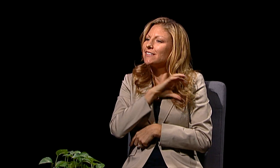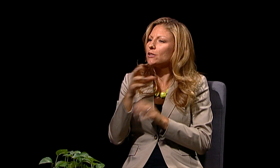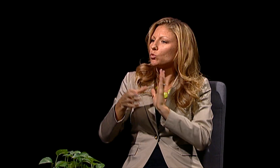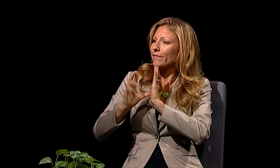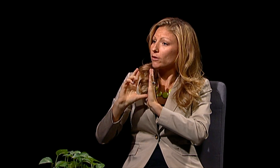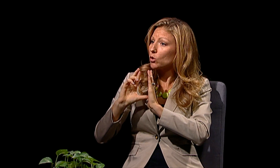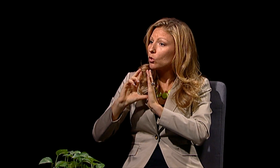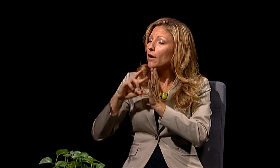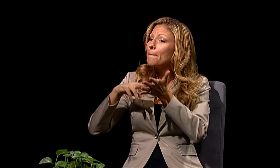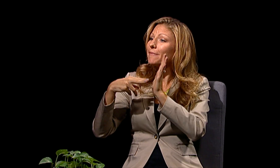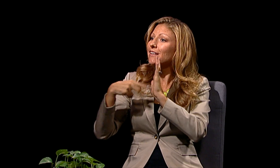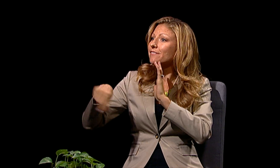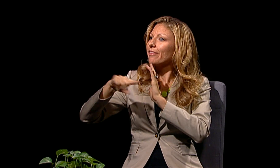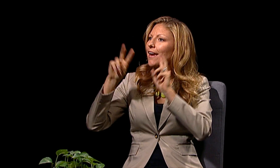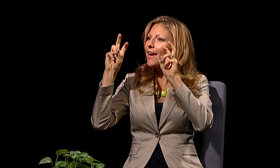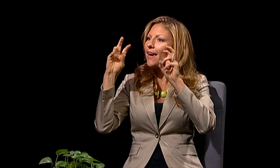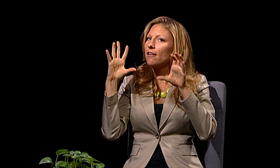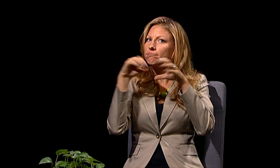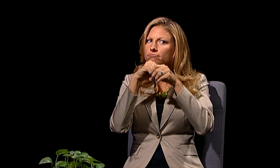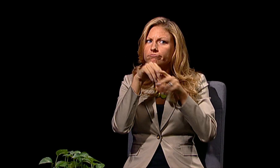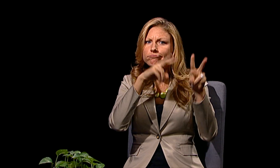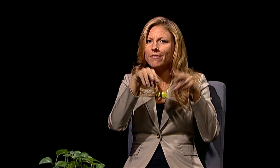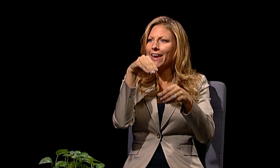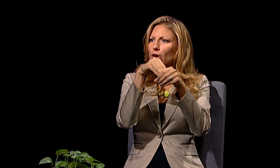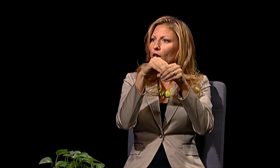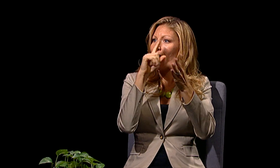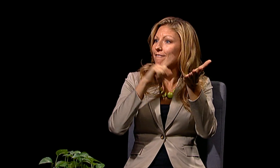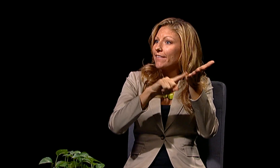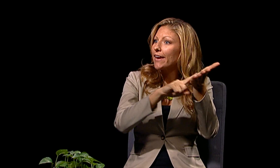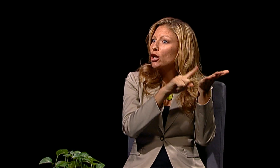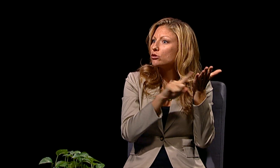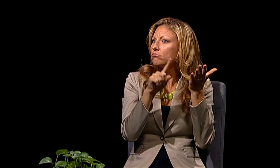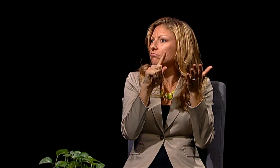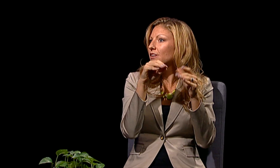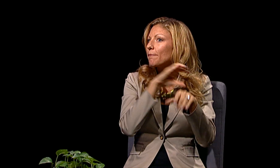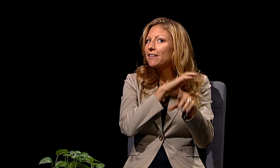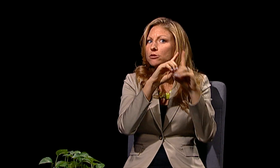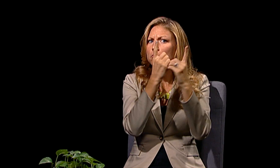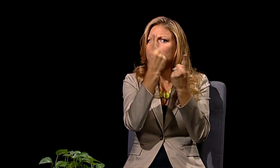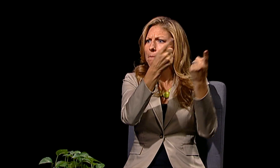CALLED THE CITIZEN REVIEW PANEL. CORRECT. AND SO THEY'RE ABLE TO GET INVOLVED WITH INVESTIGATIONS